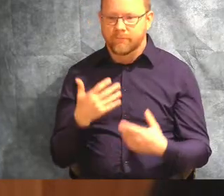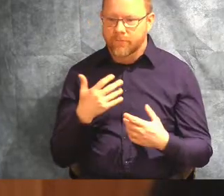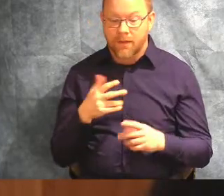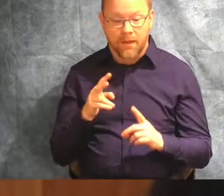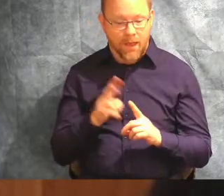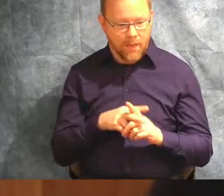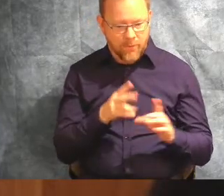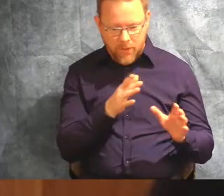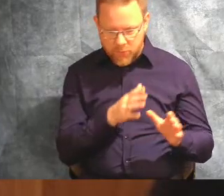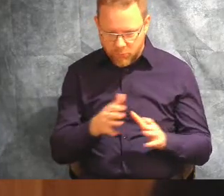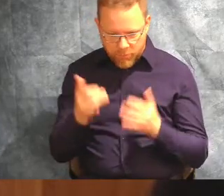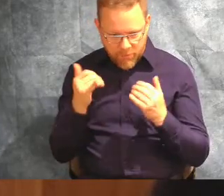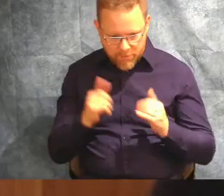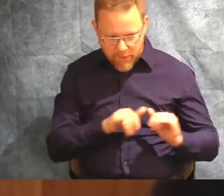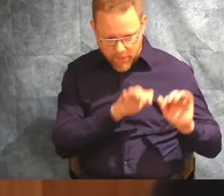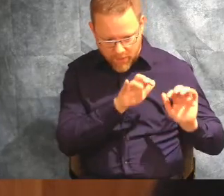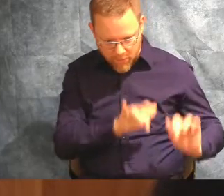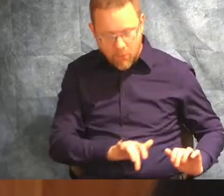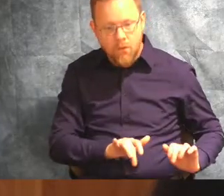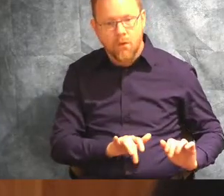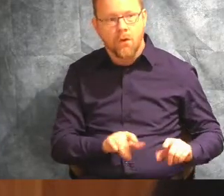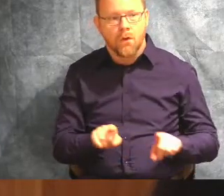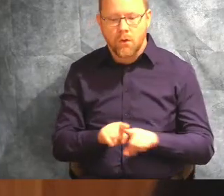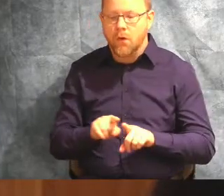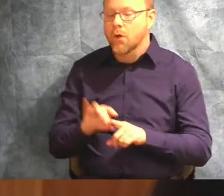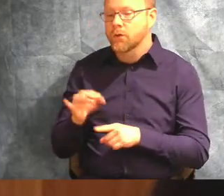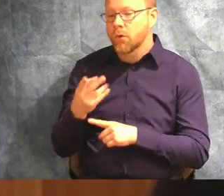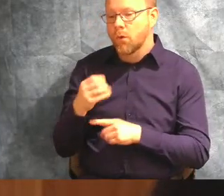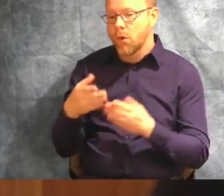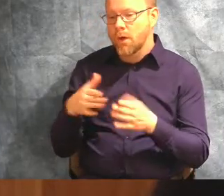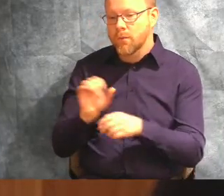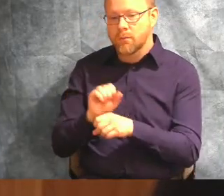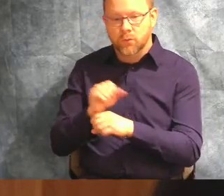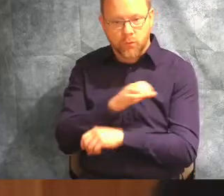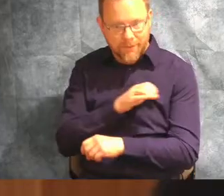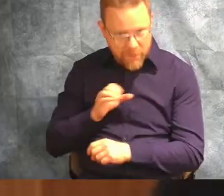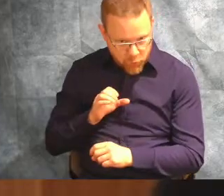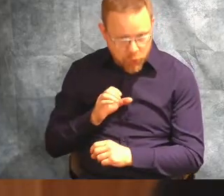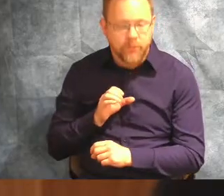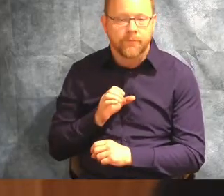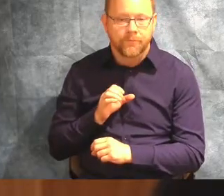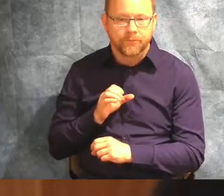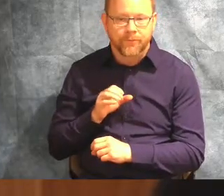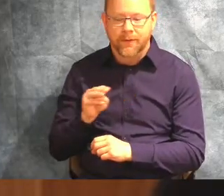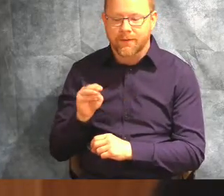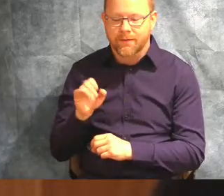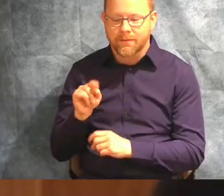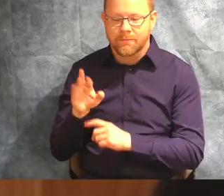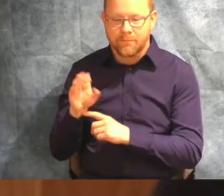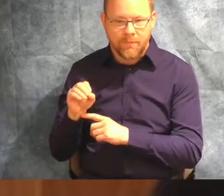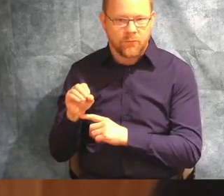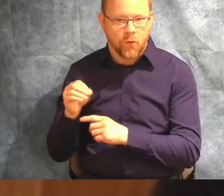prepared for that as well as the Ohio Public Works Commission and the the Metro TIF program. We're